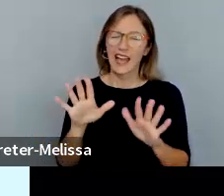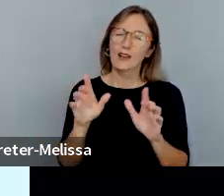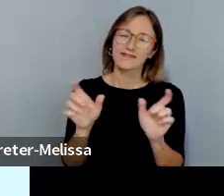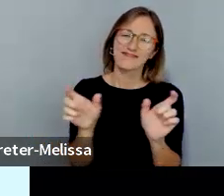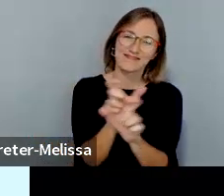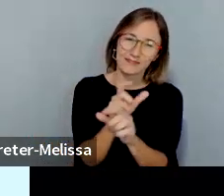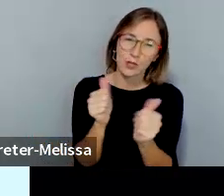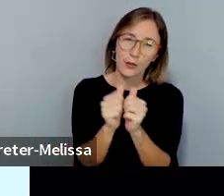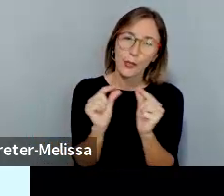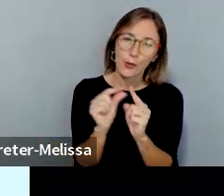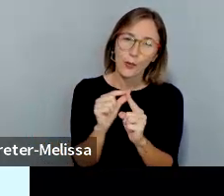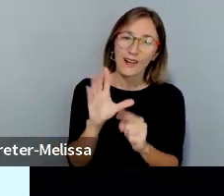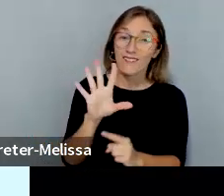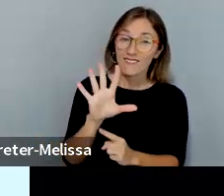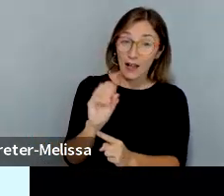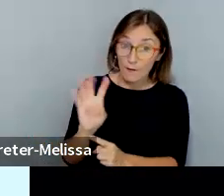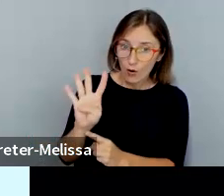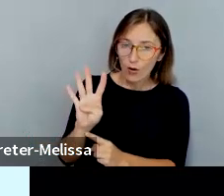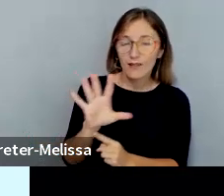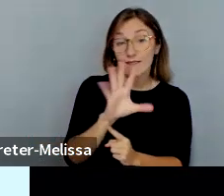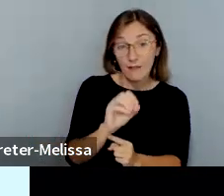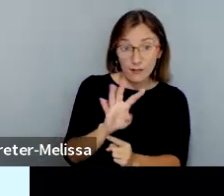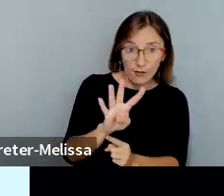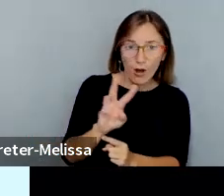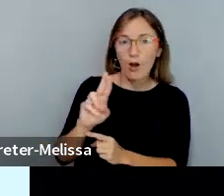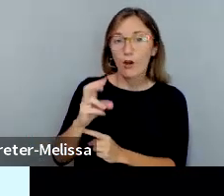passage. Again, I don't know if you remember, the rehab act we kind of go